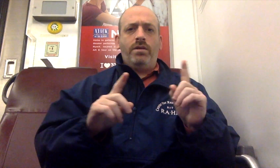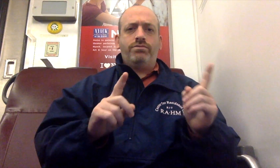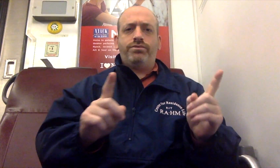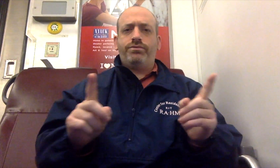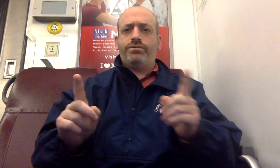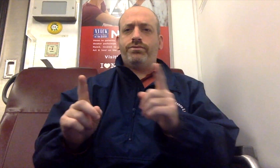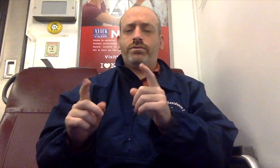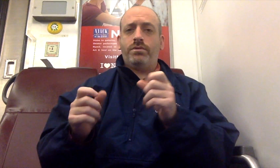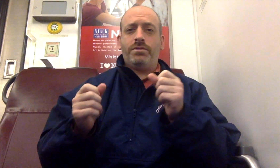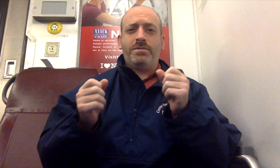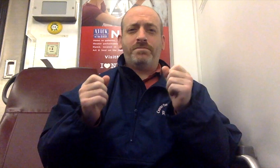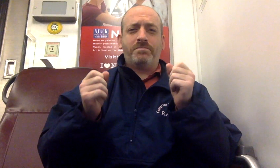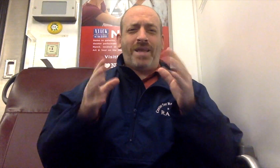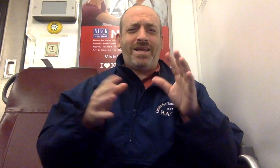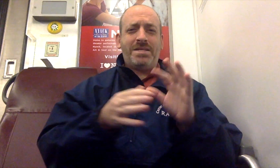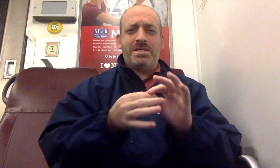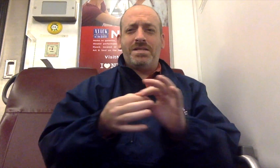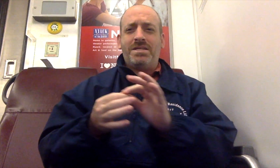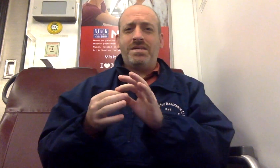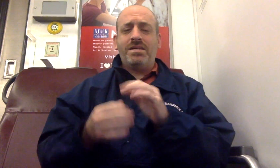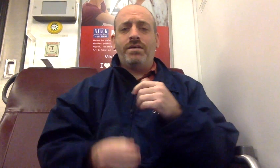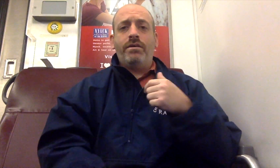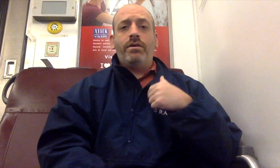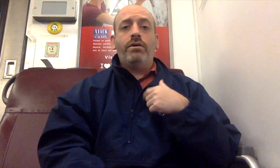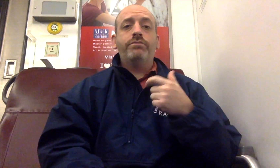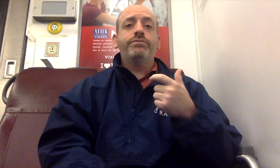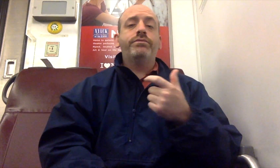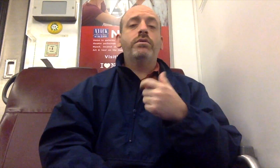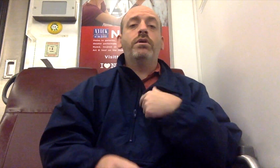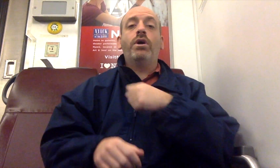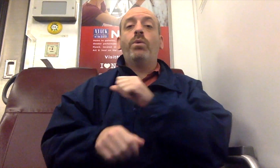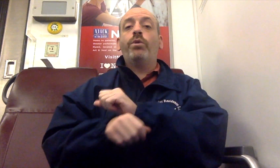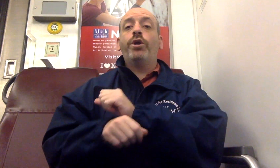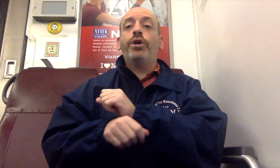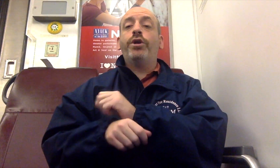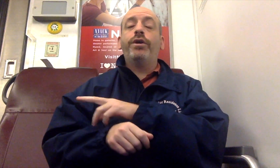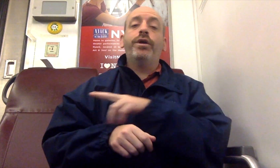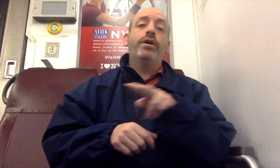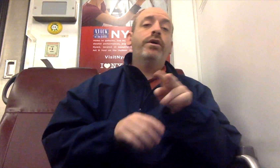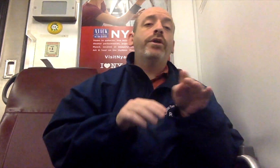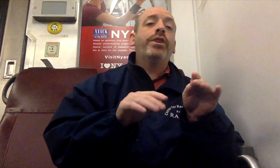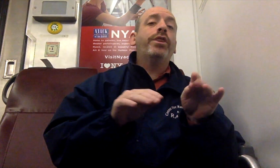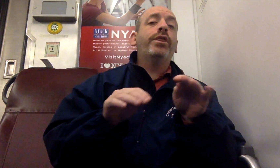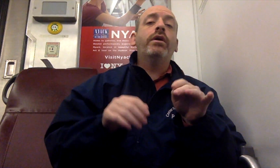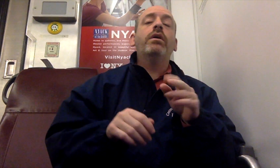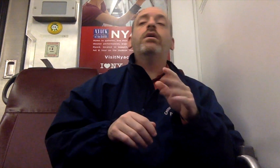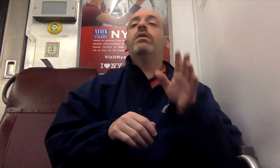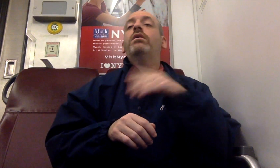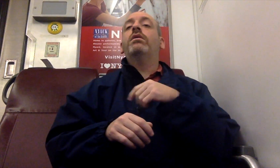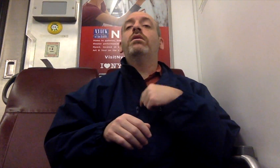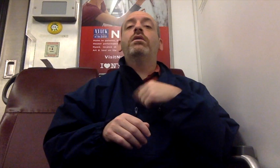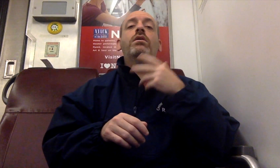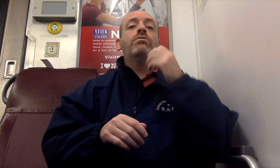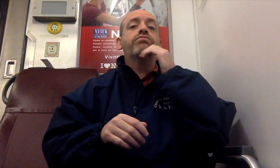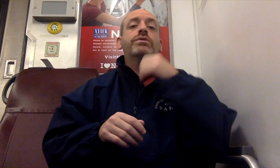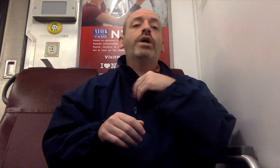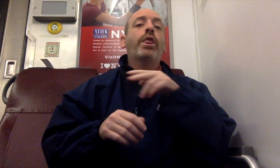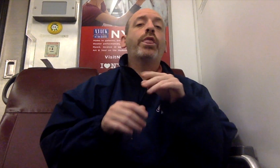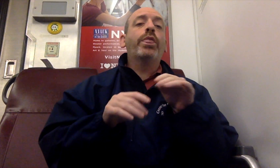These two have been widely discussed over grapevine. During breaks at work, I've been browsing these topics, even during breaks throughout the day outside of work,